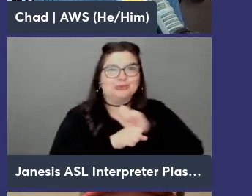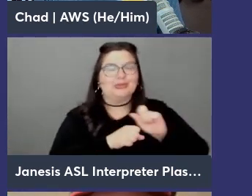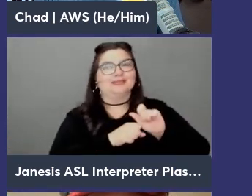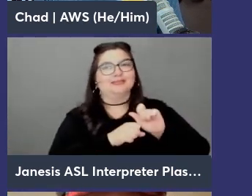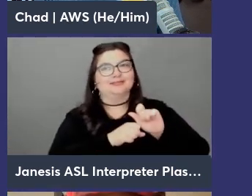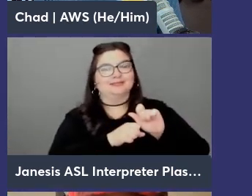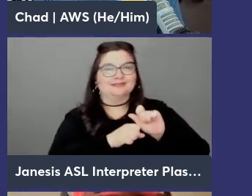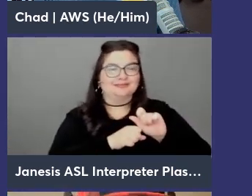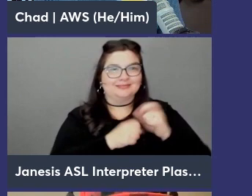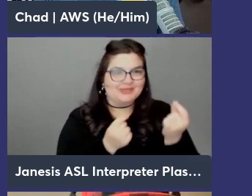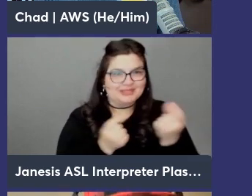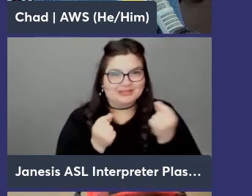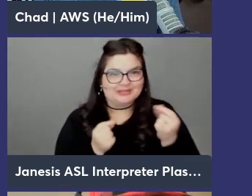Maybe I am simplifying it a bit.